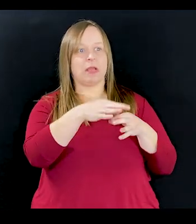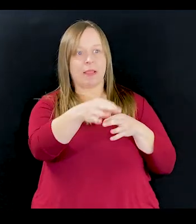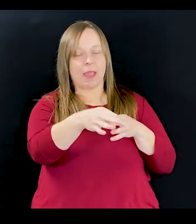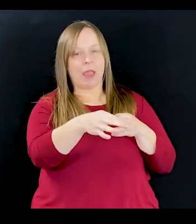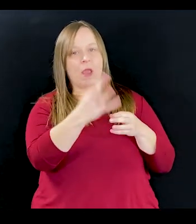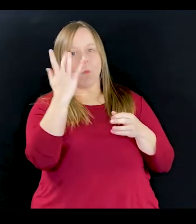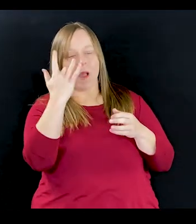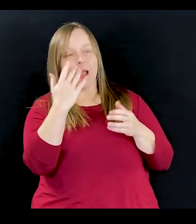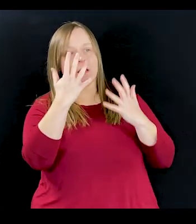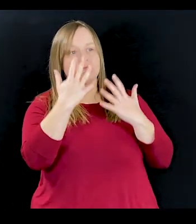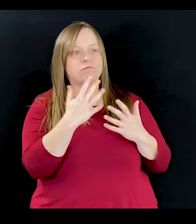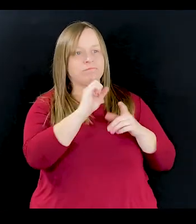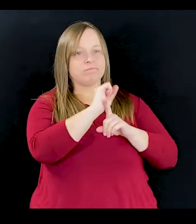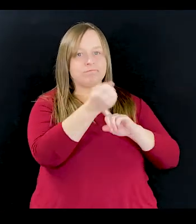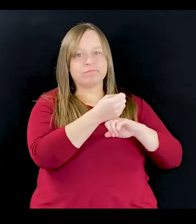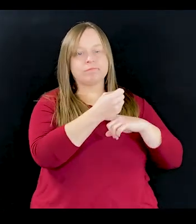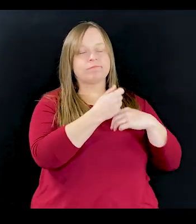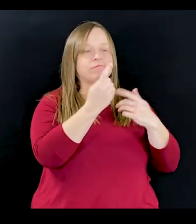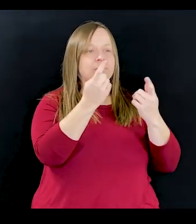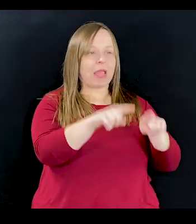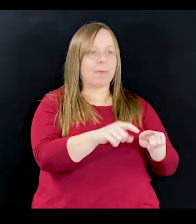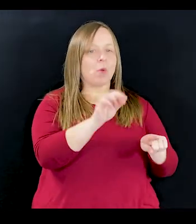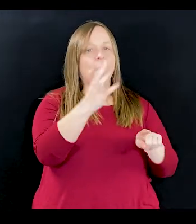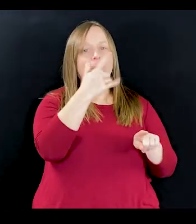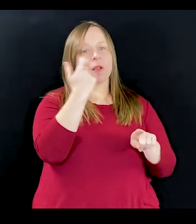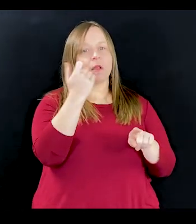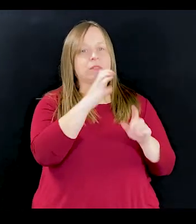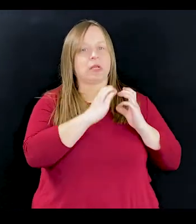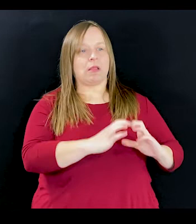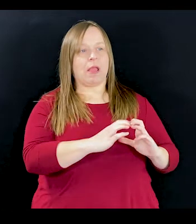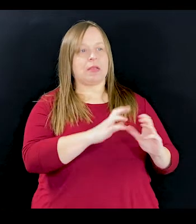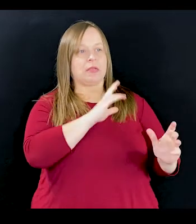delayed due to unforeseen circumstances or because the client needs to